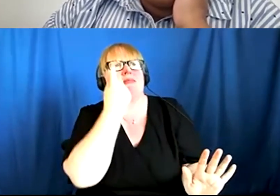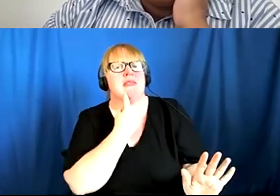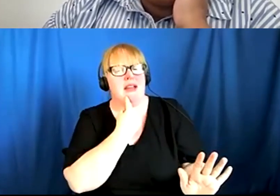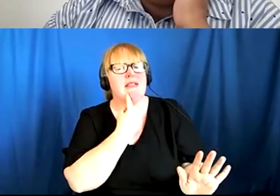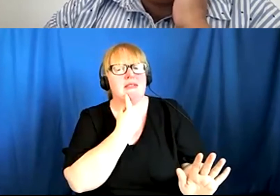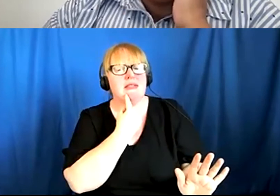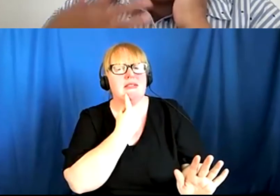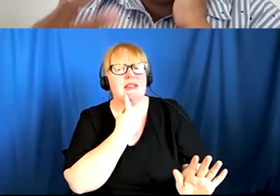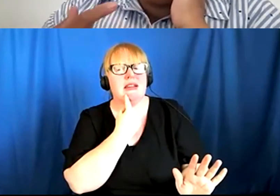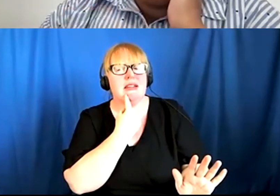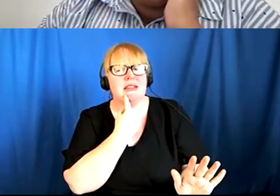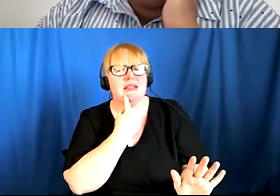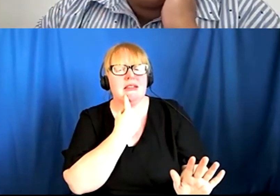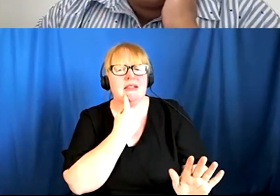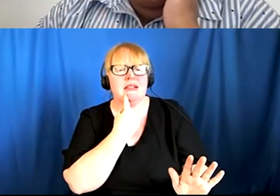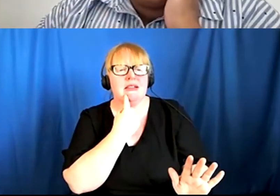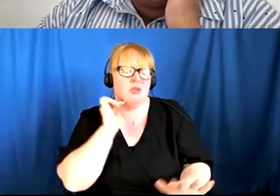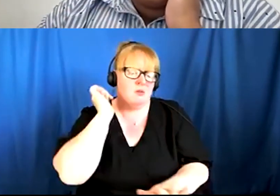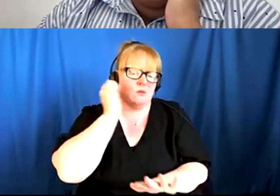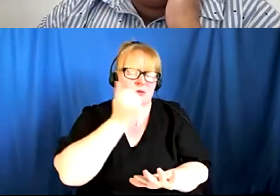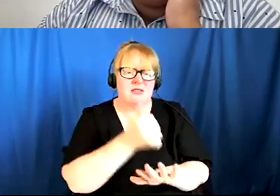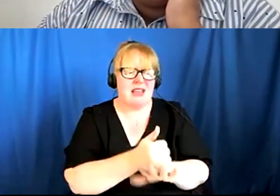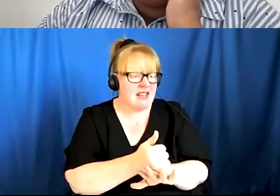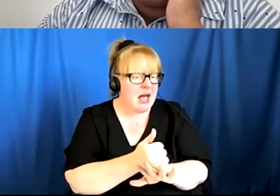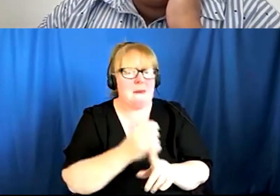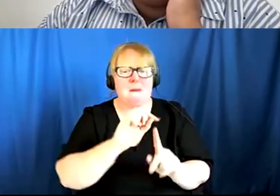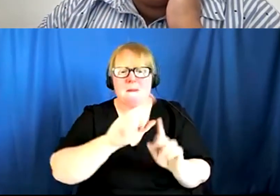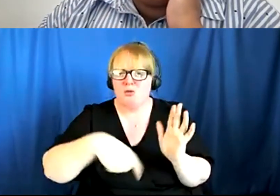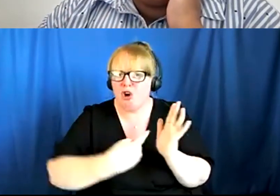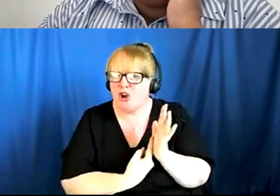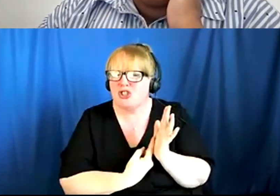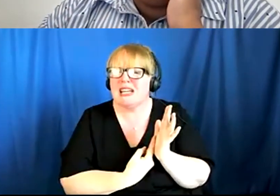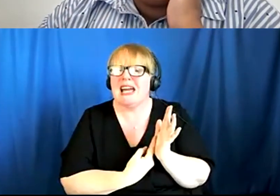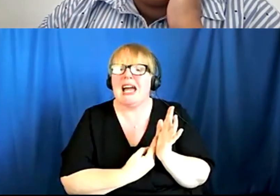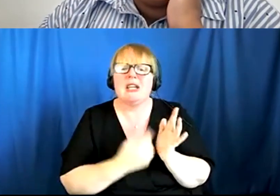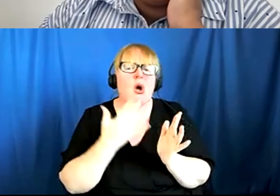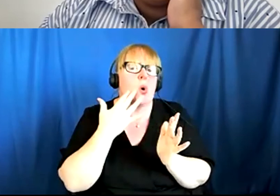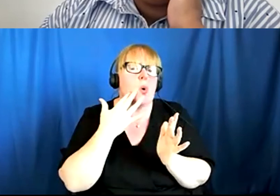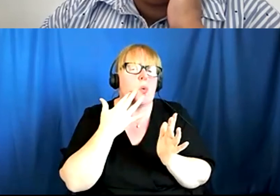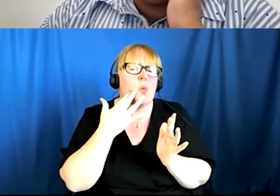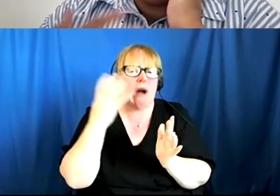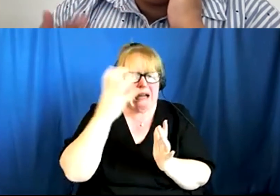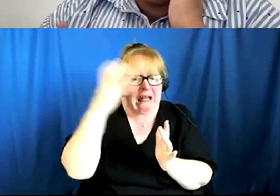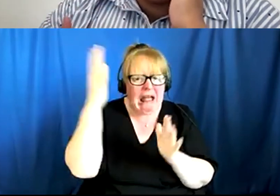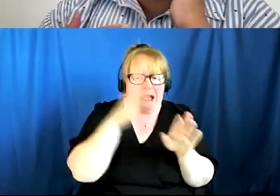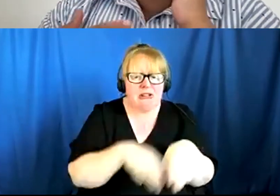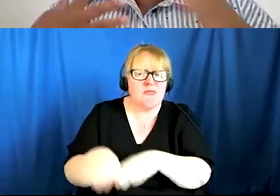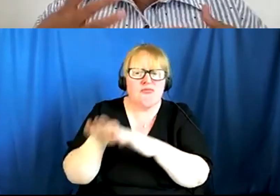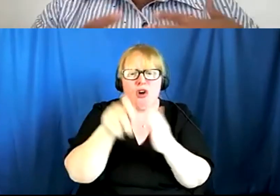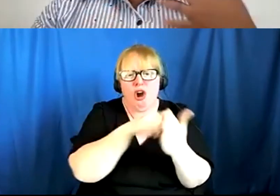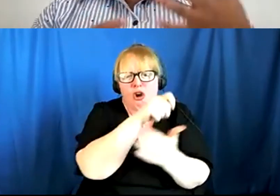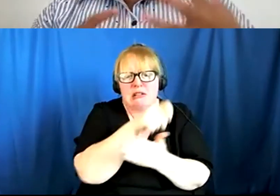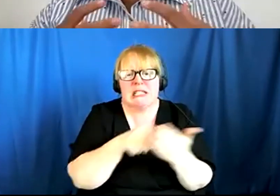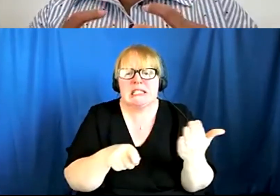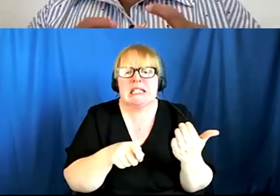to set up a project where democracy can set up a project where,